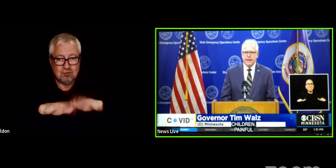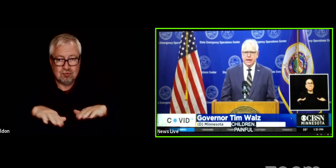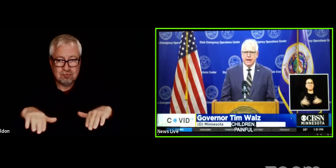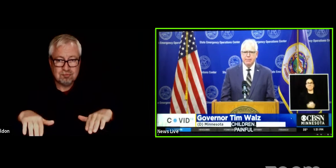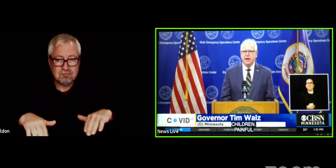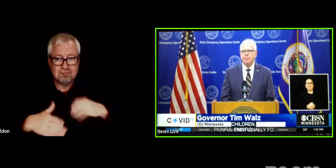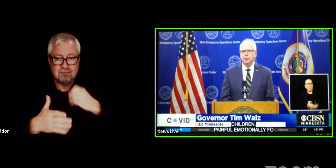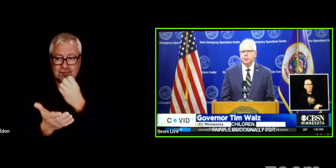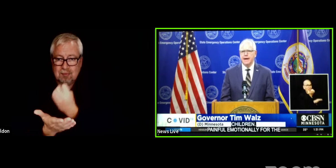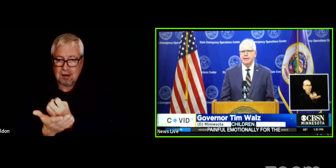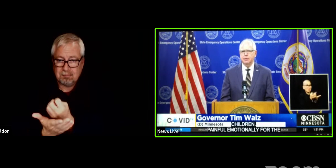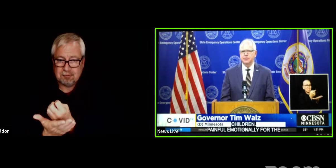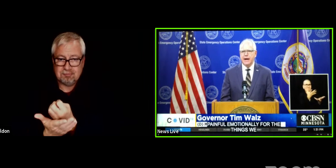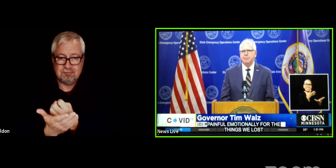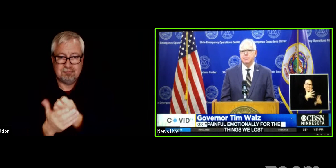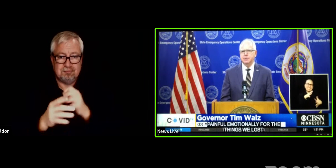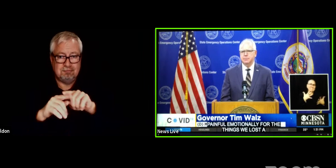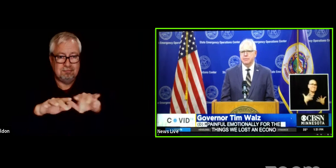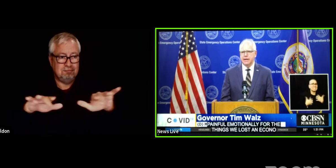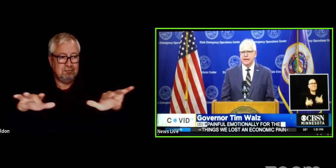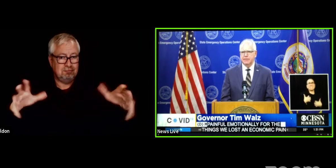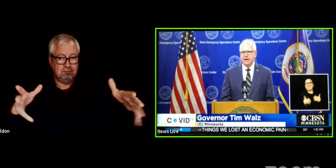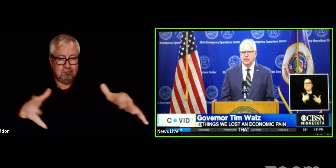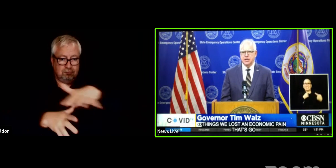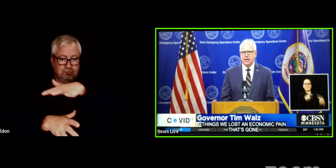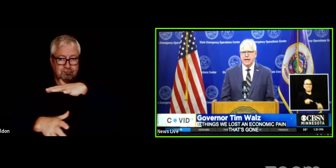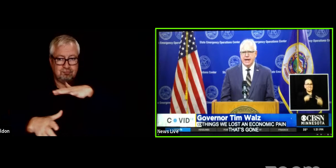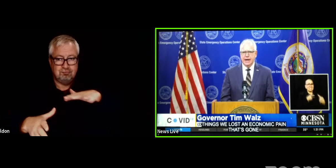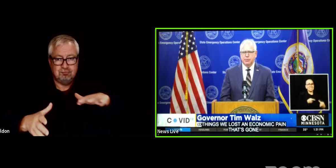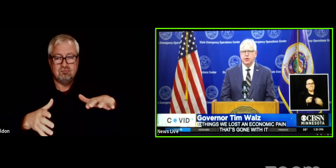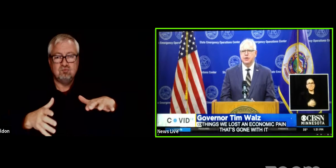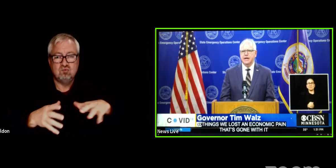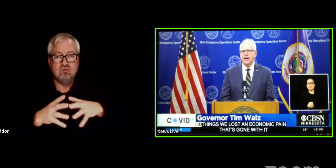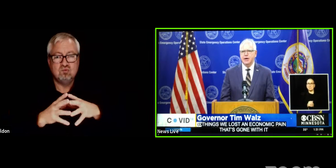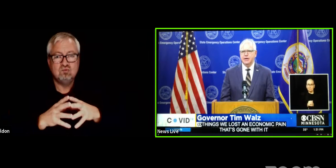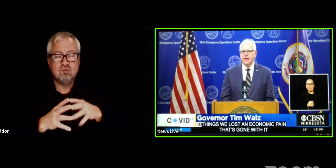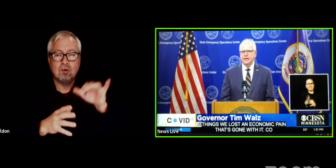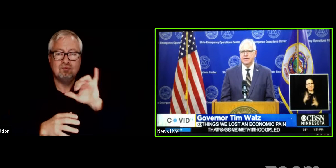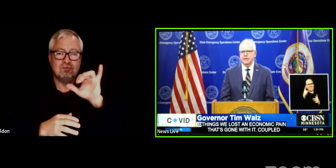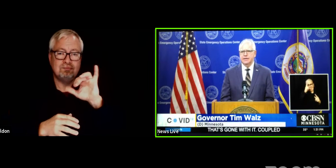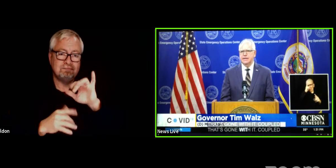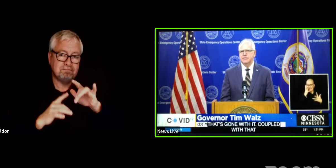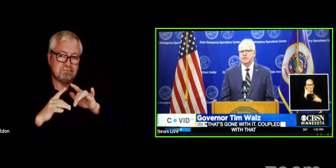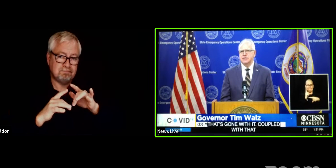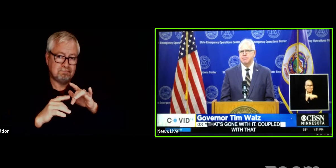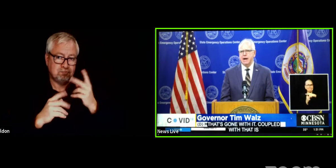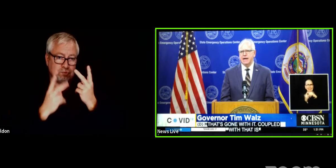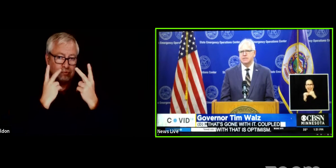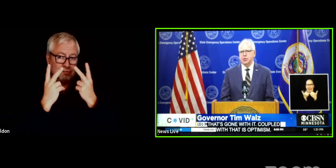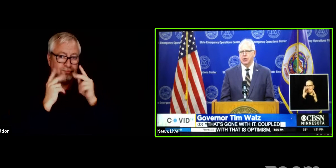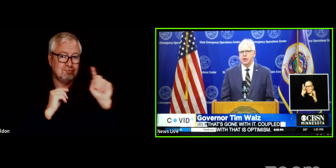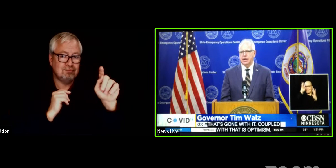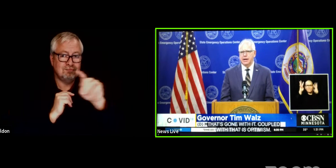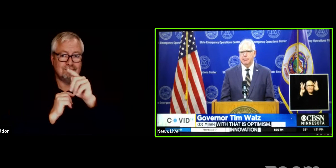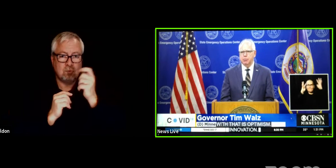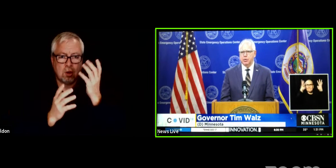BUT COUPLED WITH THAT WAS OPTIMISM AND INNOVATION AND WE'RE HERE TODAY ON A DAY THAT DIDN'T EVEN SEEM POSSIBLE WHEN